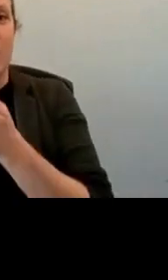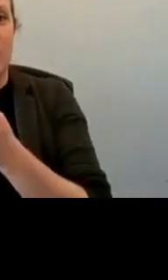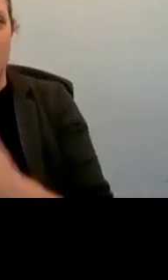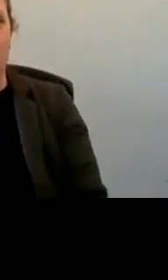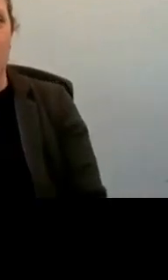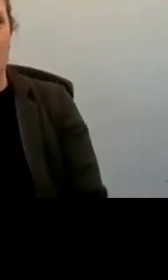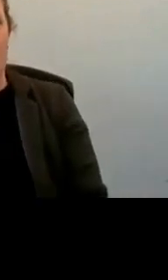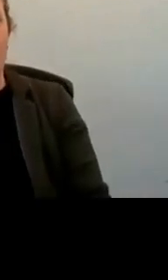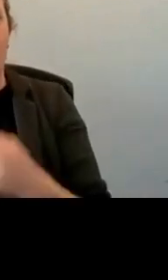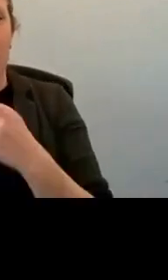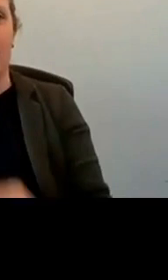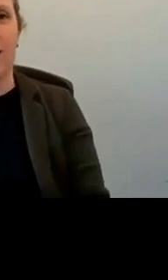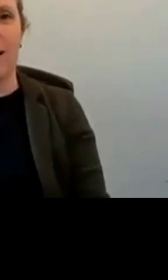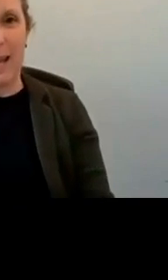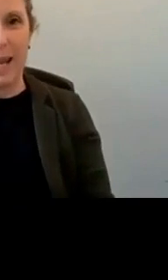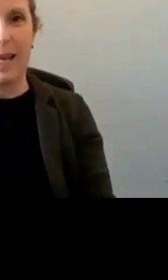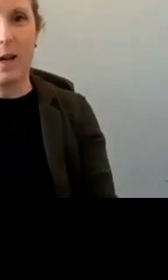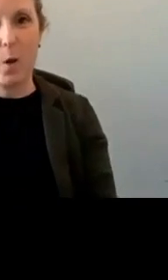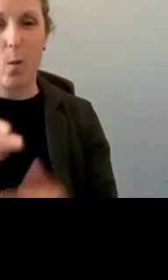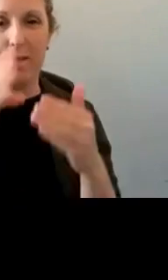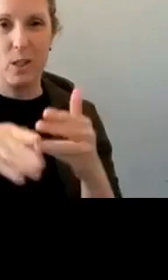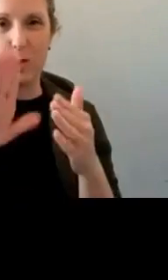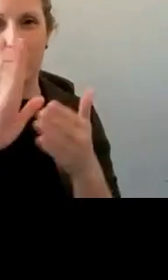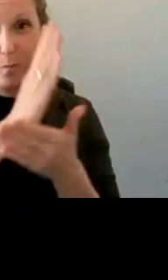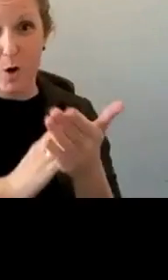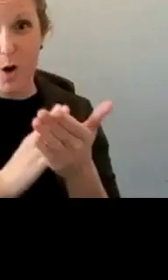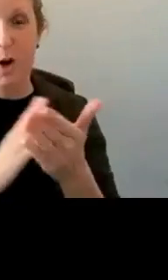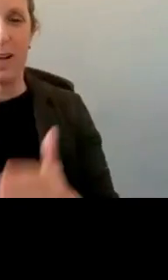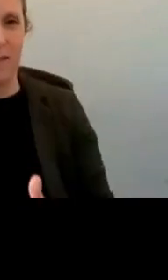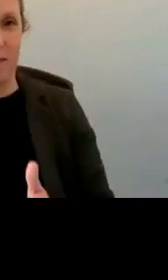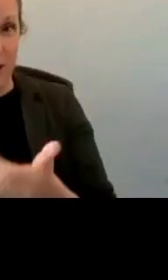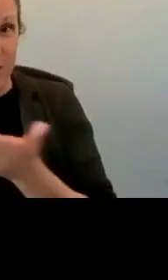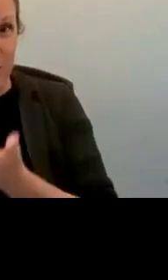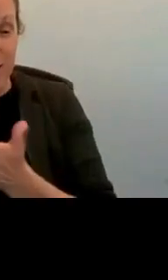finishes if that's okay with you guys um but let me let me let you get get started Katie